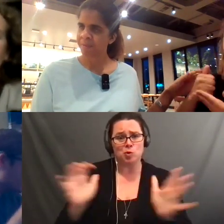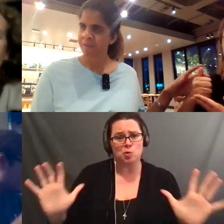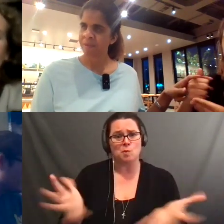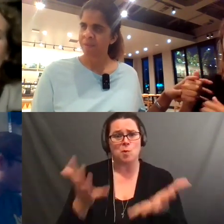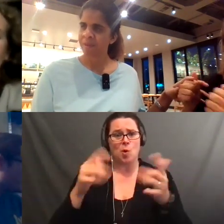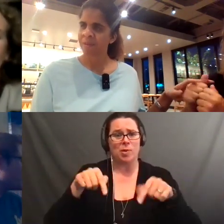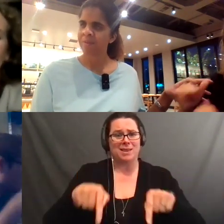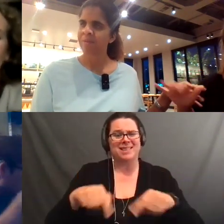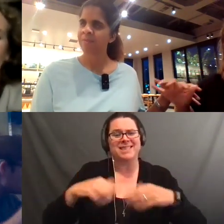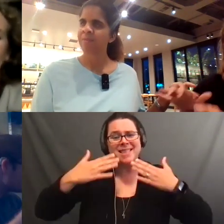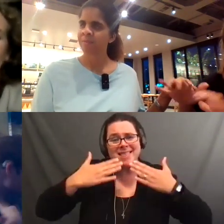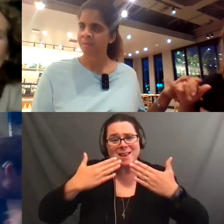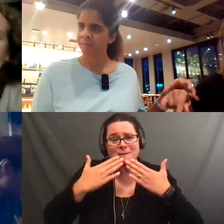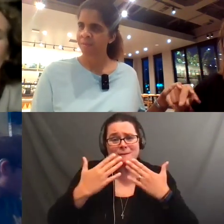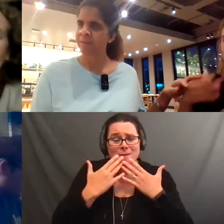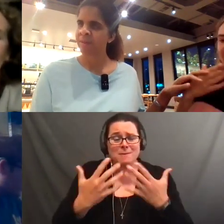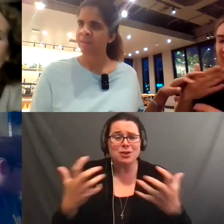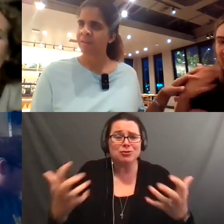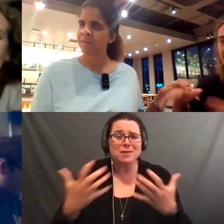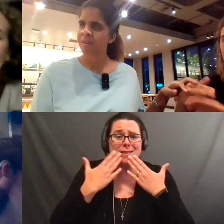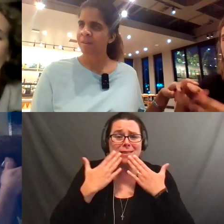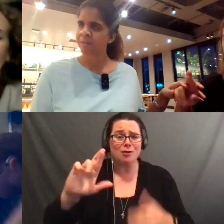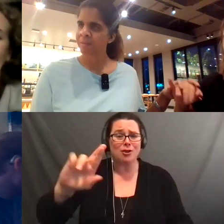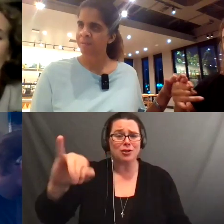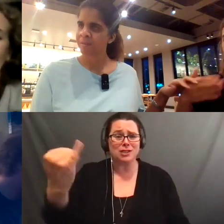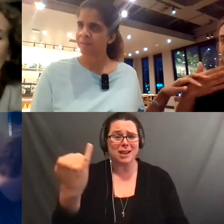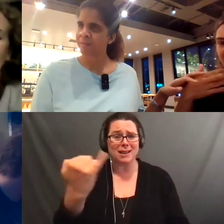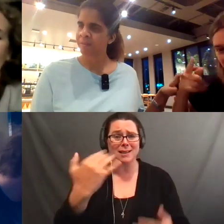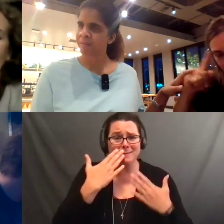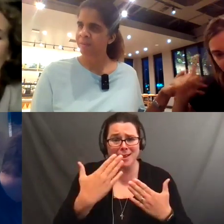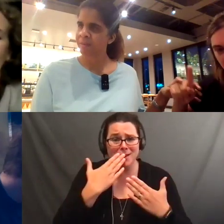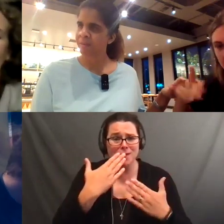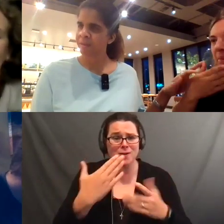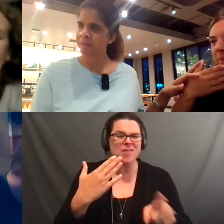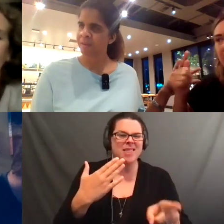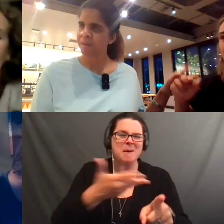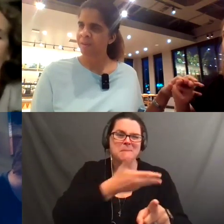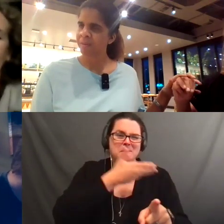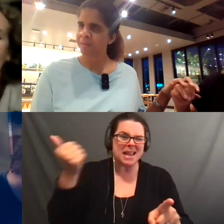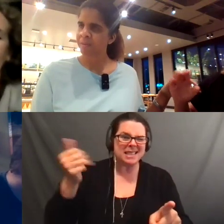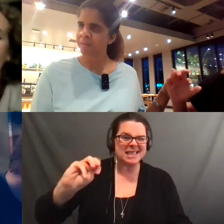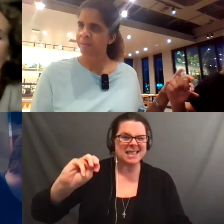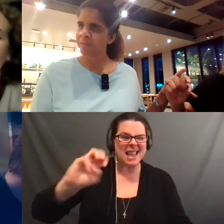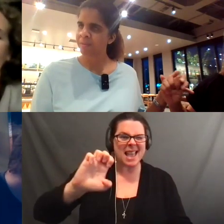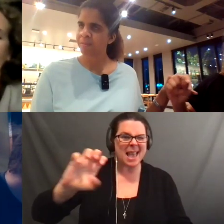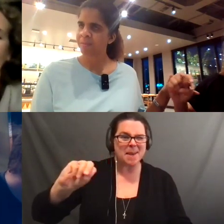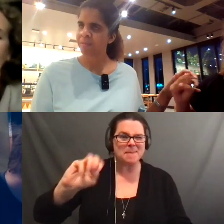So thank you very much. And thank you, RJ, for being the best emcee we could ask for.